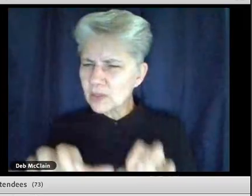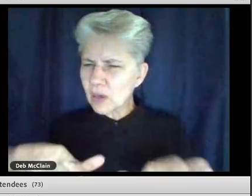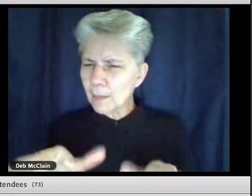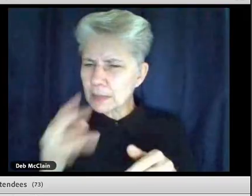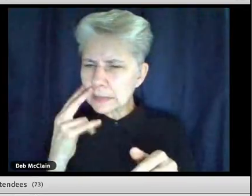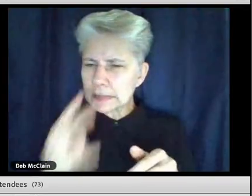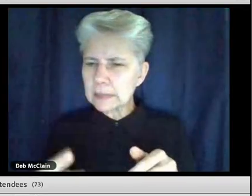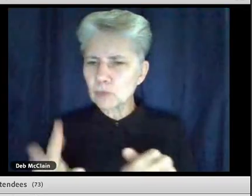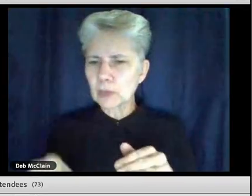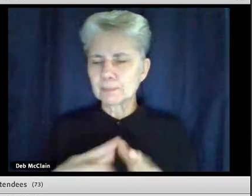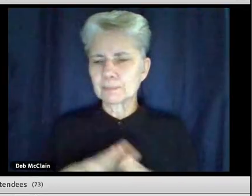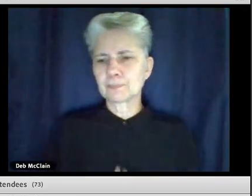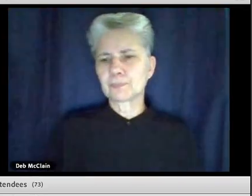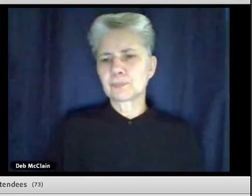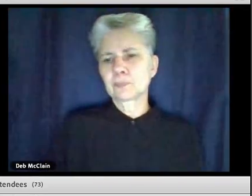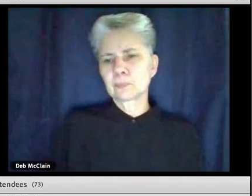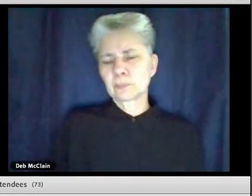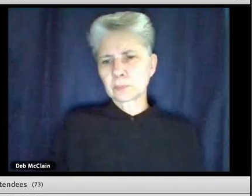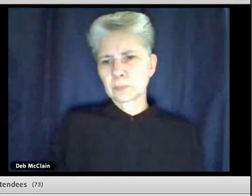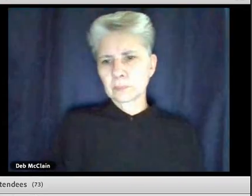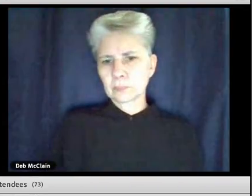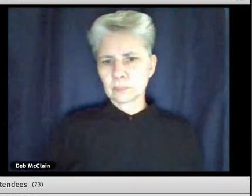Let's see. Somebody just typed something, looks like, important in the chat box.